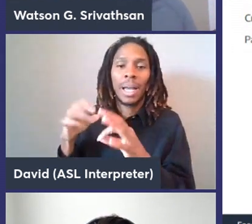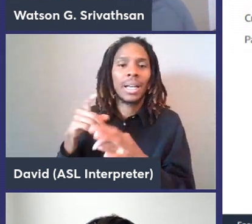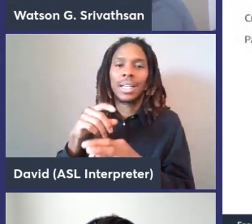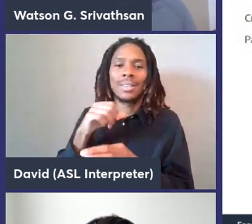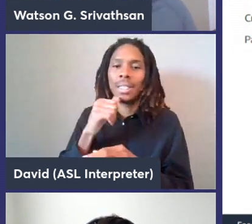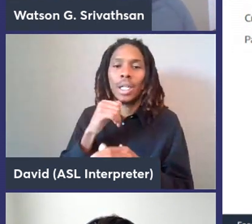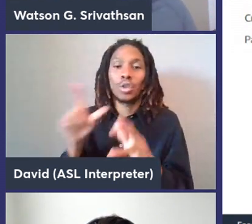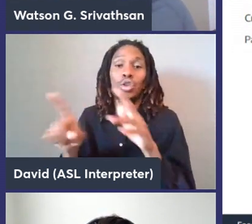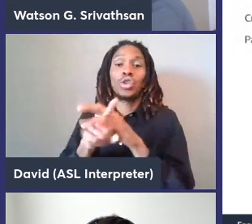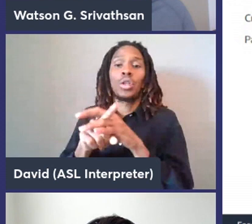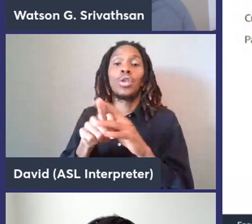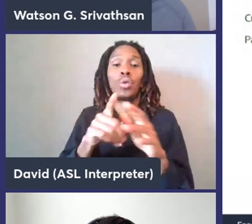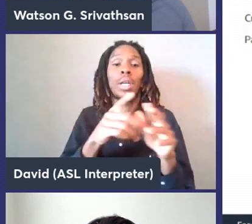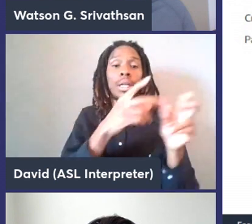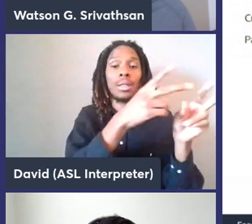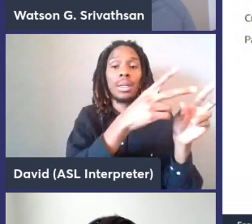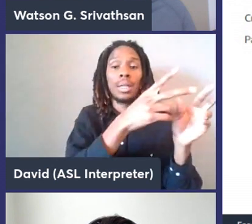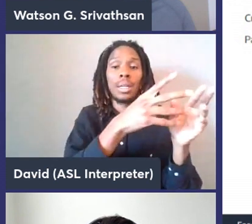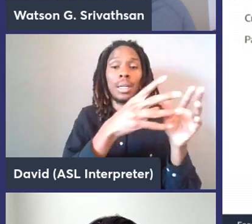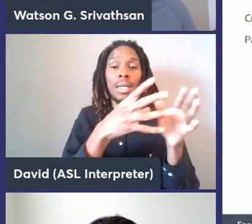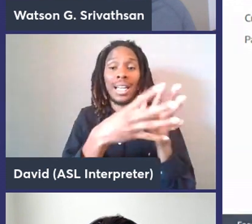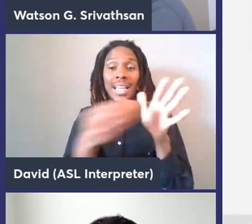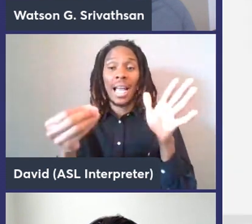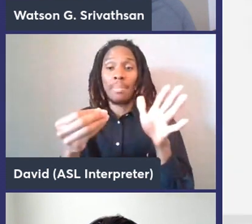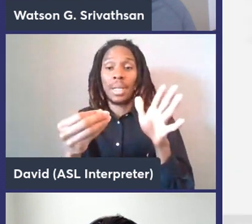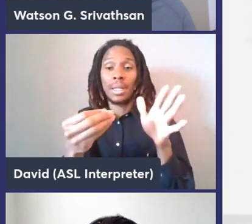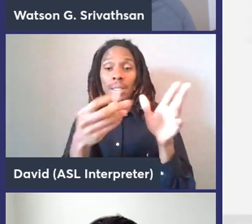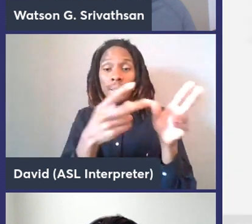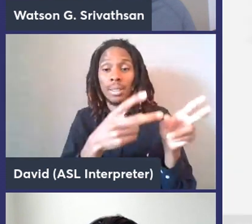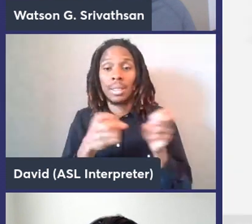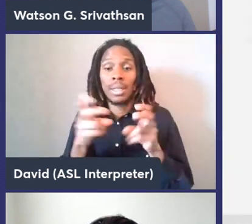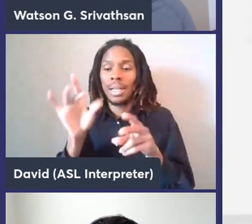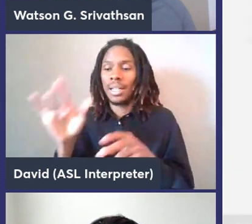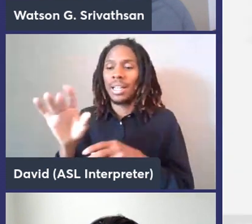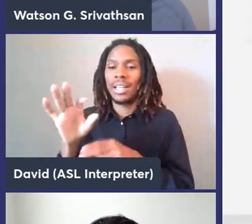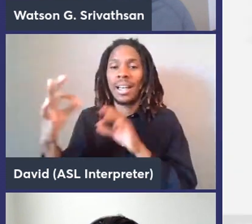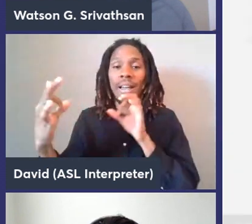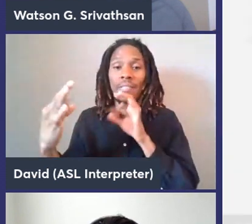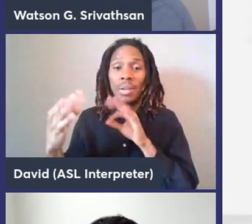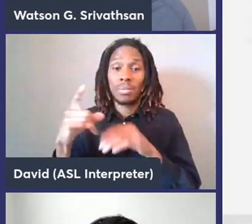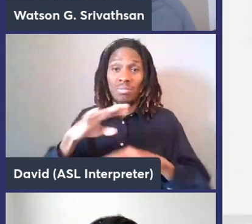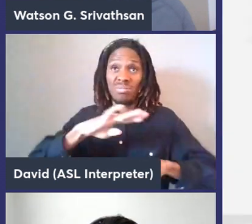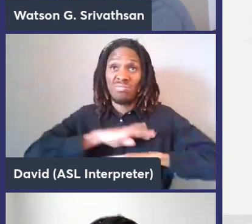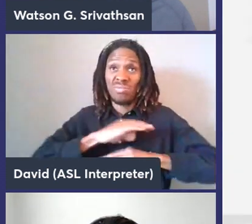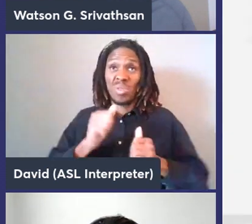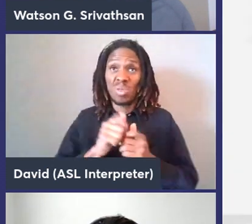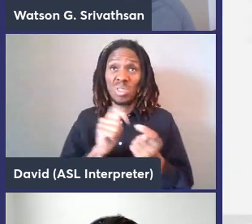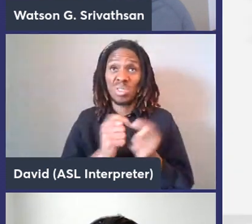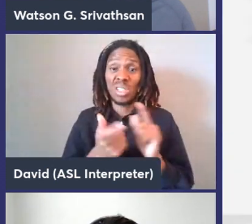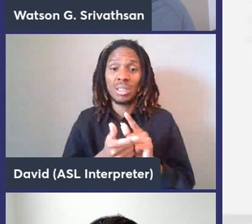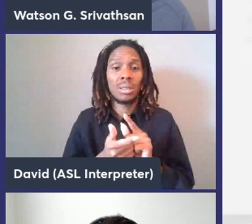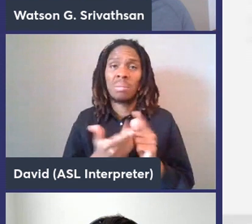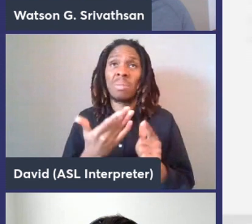You can just copy, click on the feedback here. Are you satisfied with the translation? Maybe I'm not.